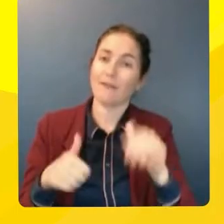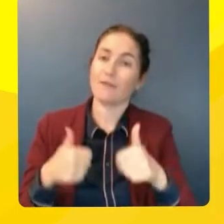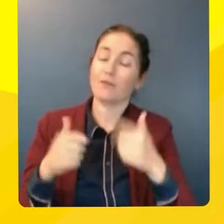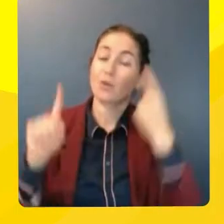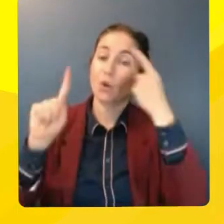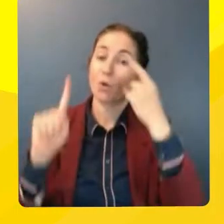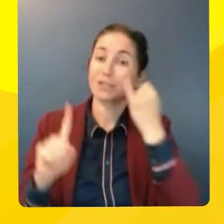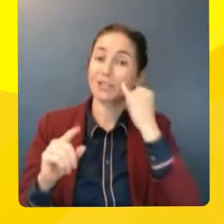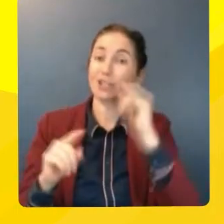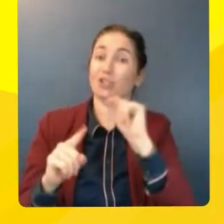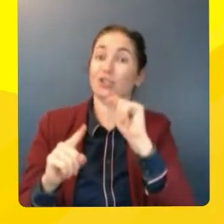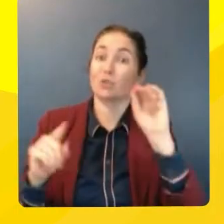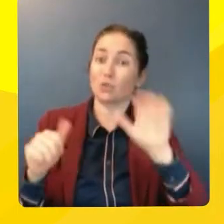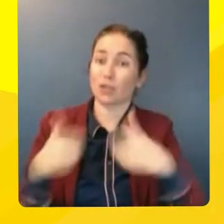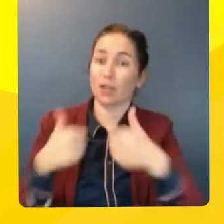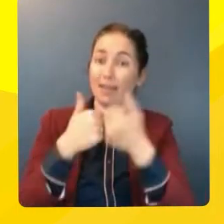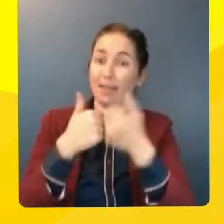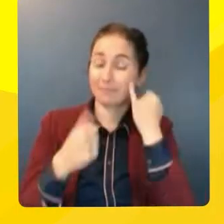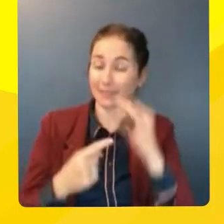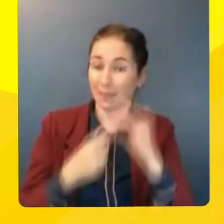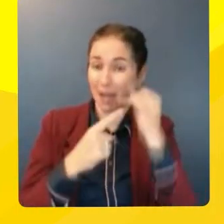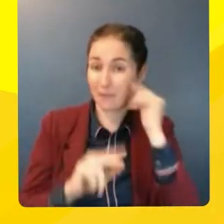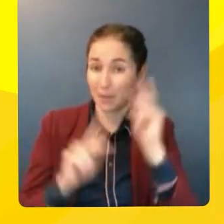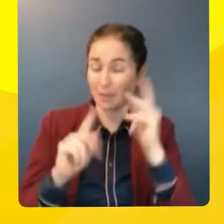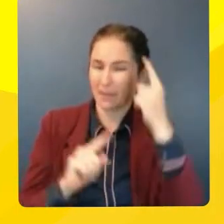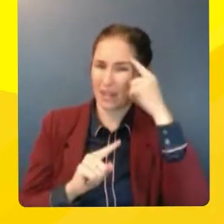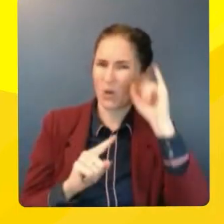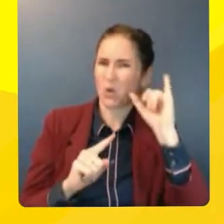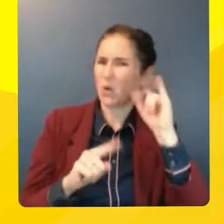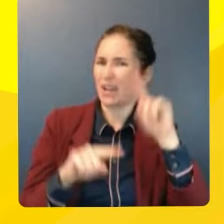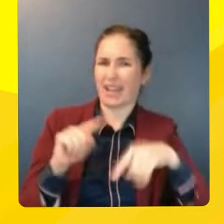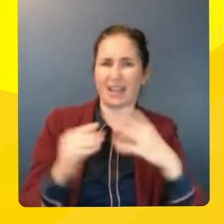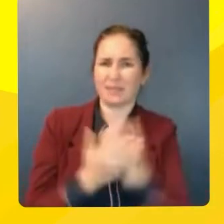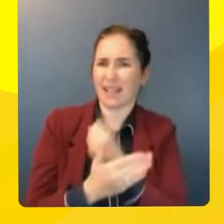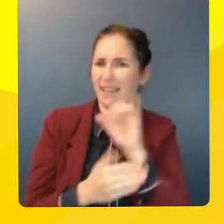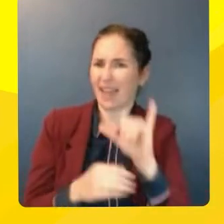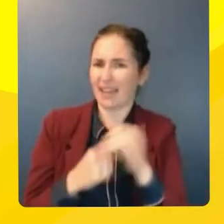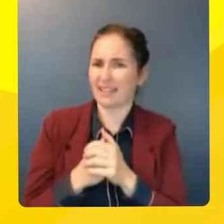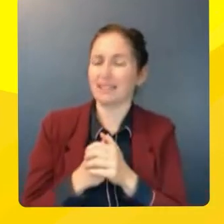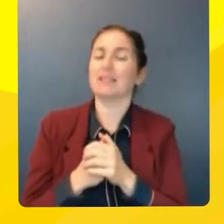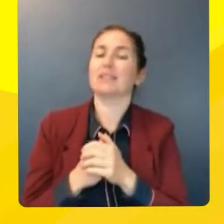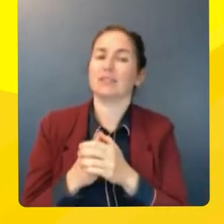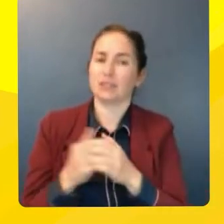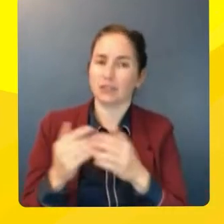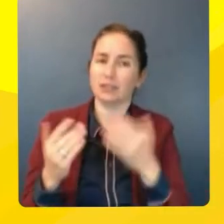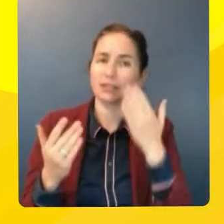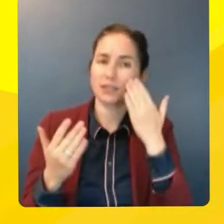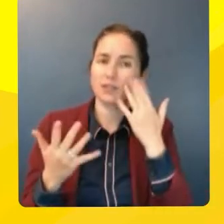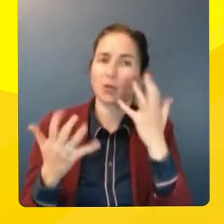especially if people perceive them to be unattainable. You want to thread the needle and strike a balance.